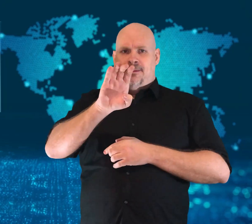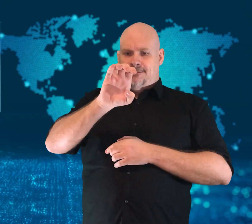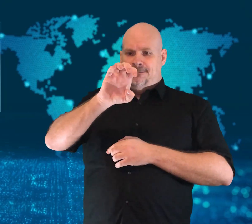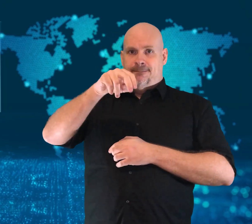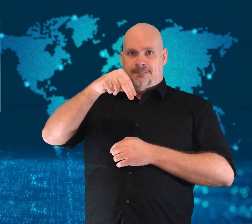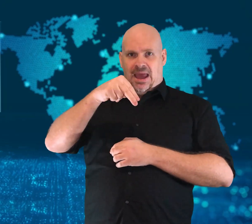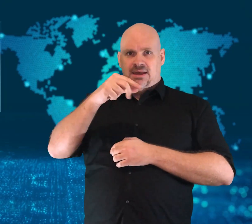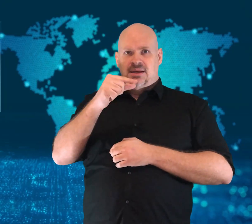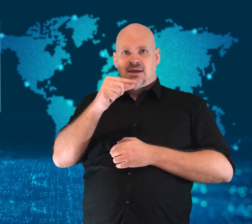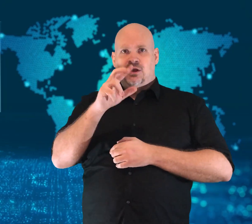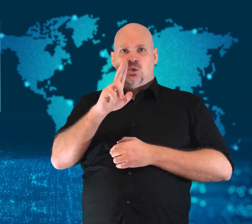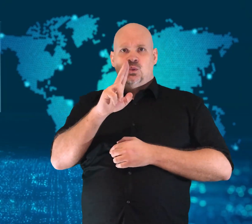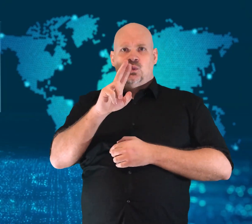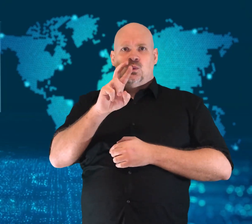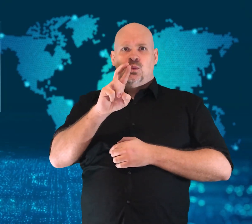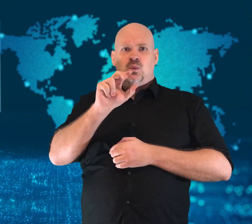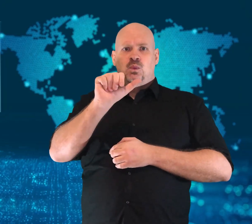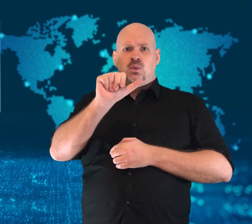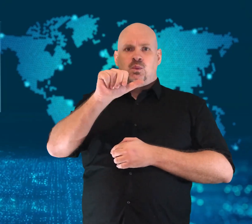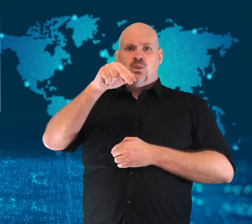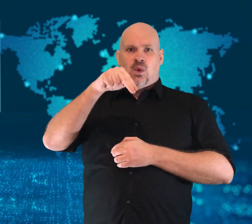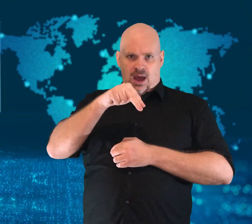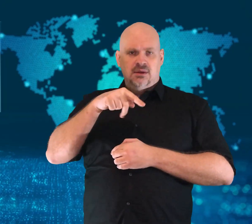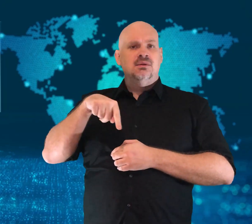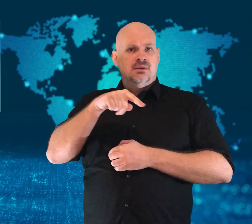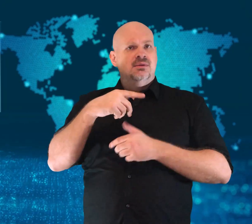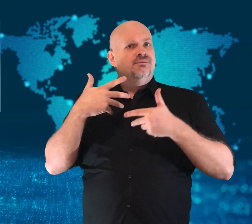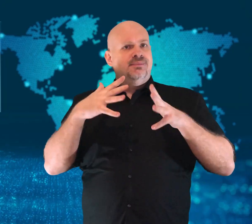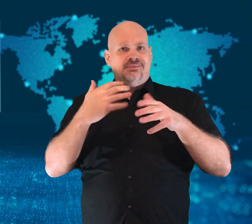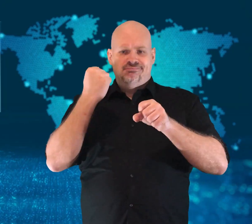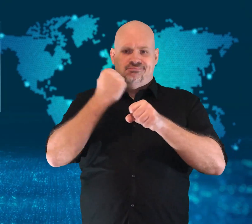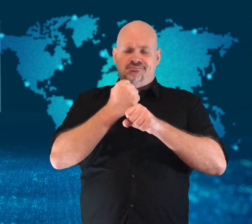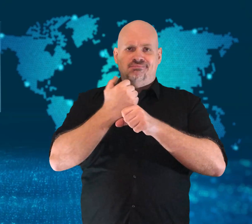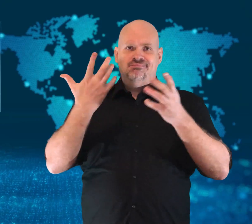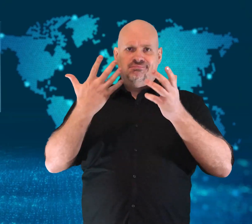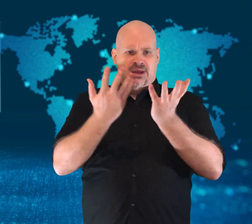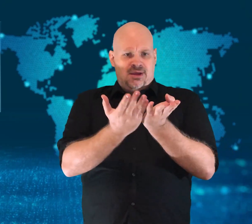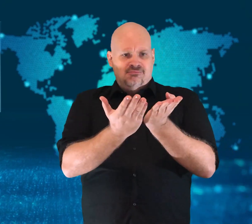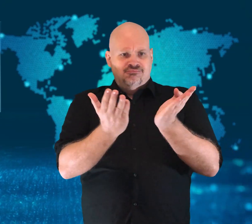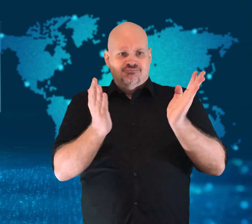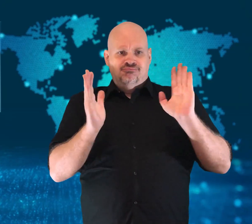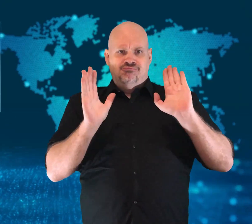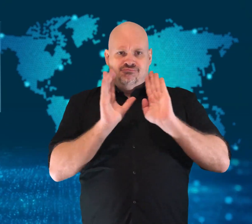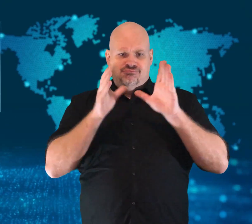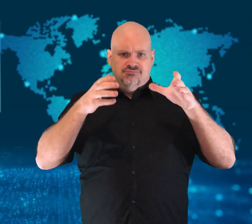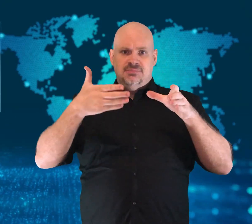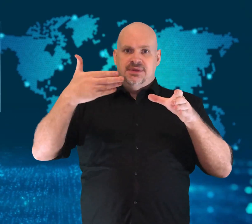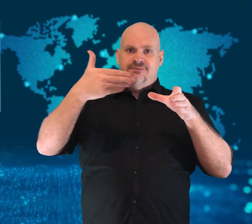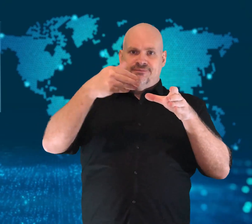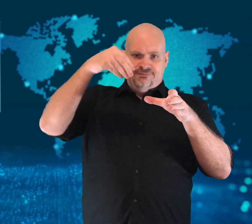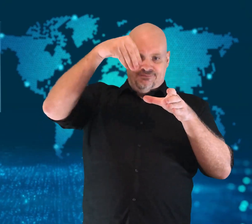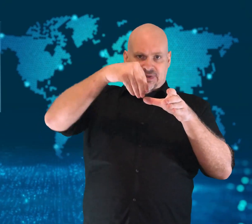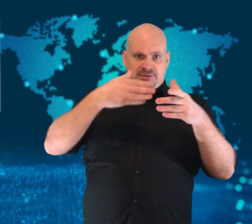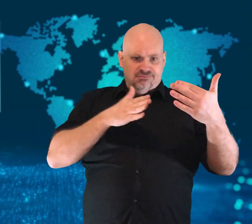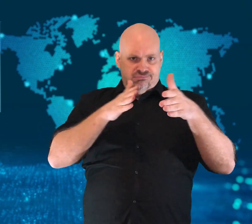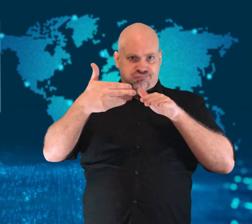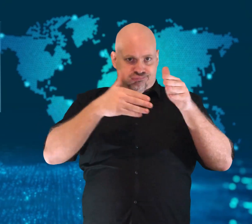(FOV) equipped with a system that uses a camera to constantly